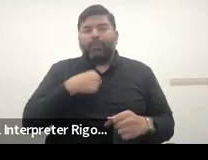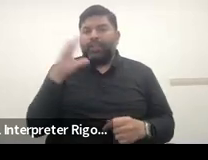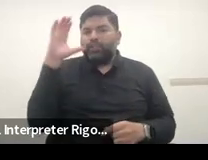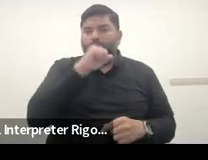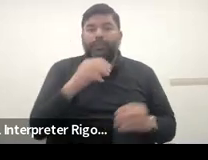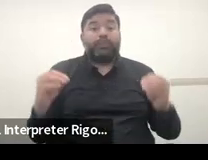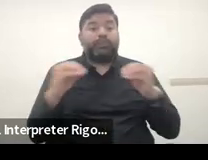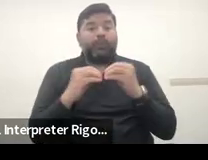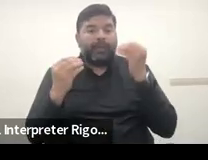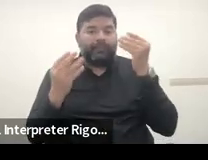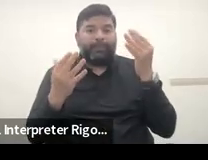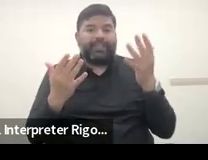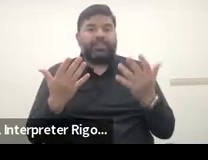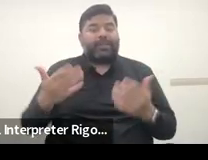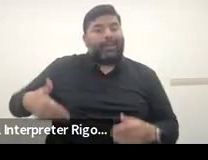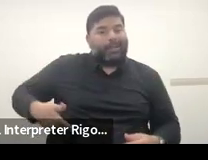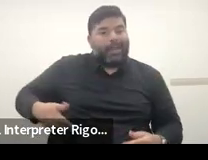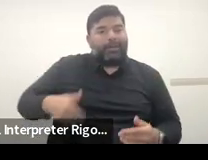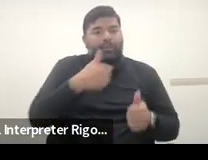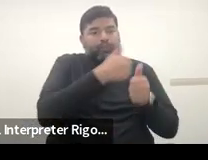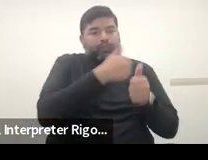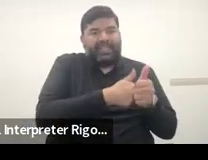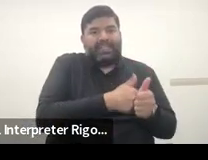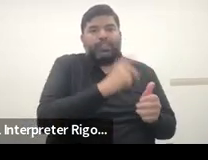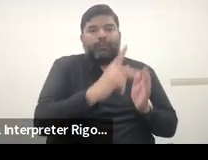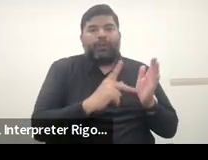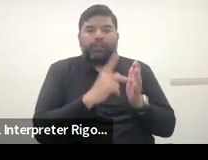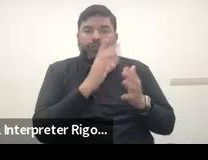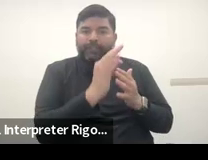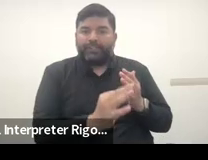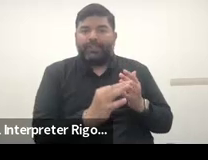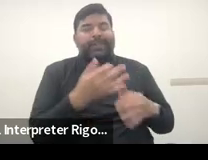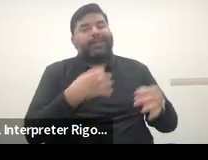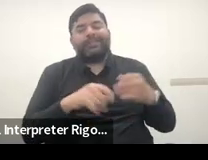inherent to these to these phonological features than just being some random